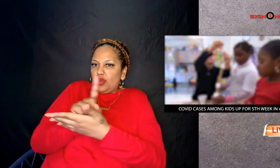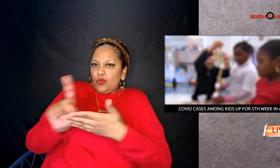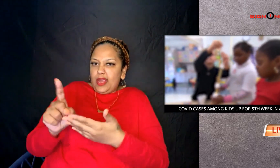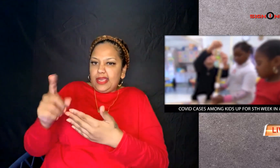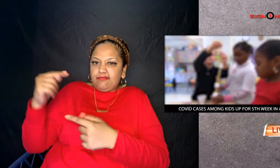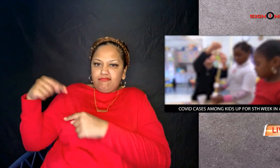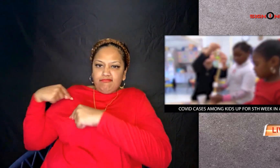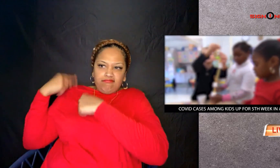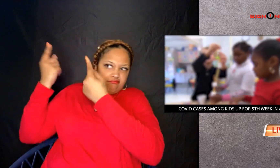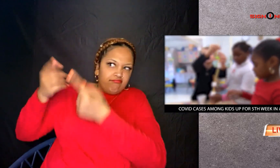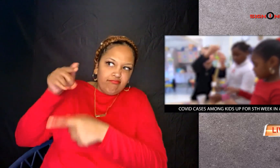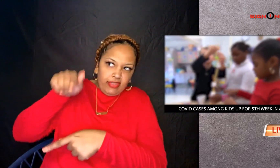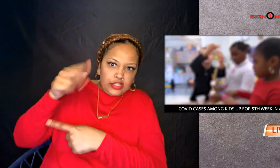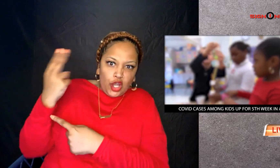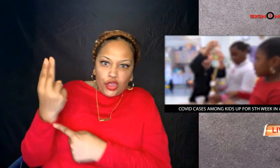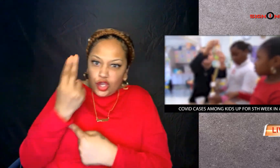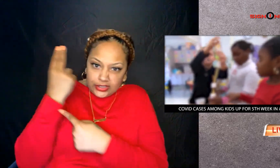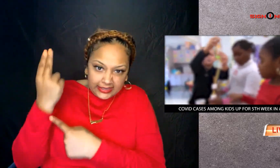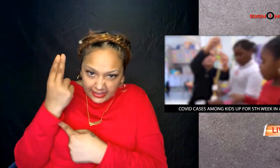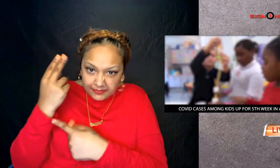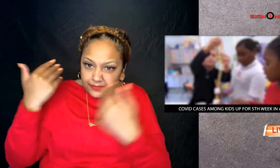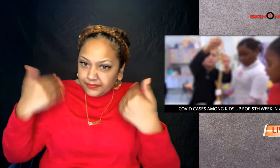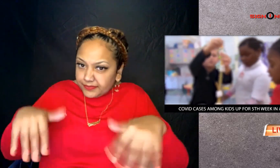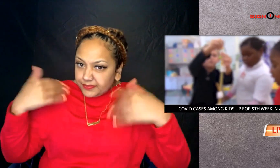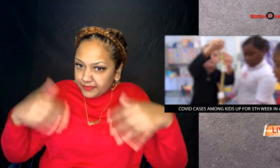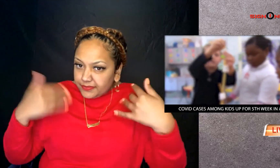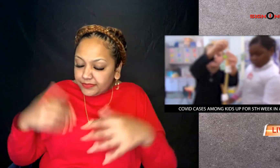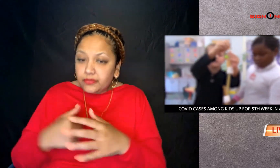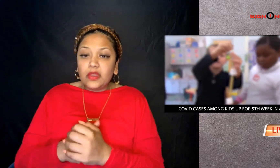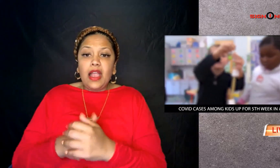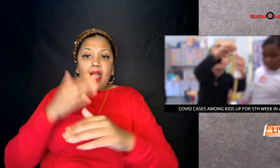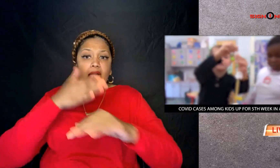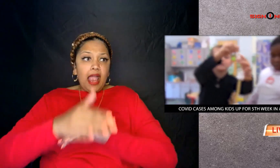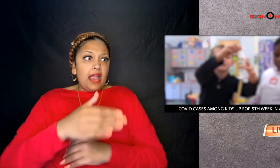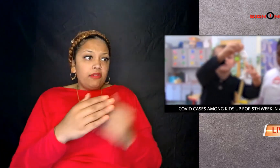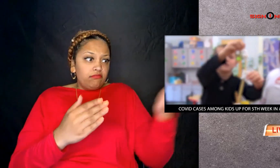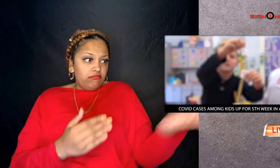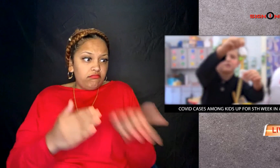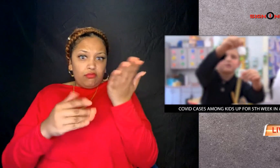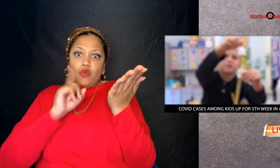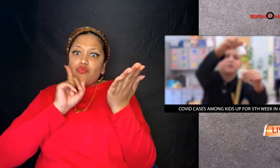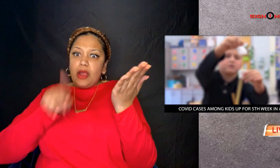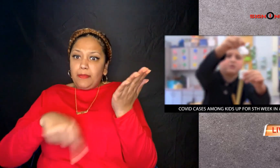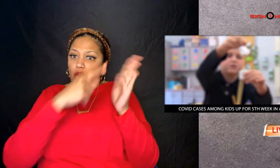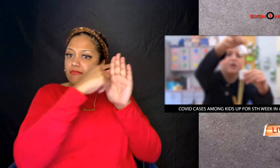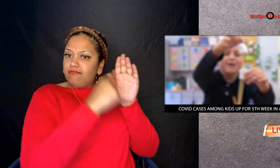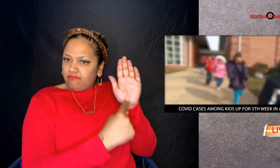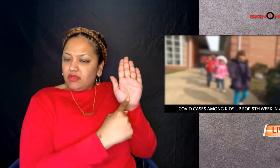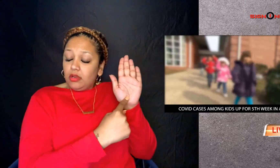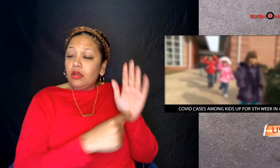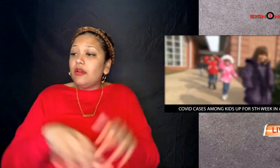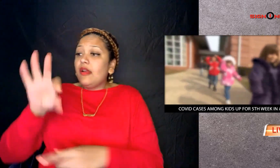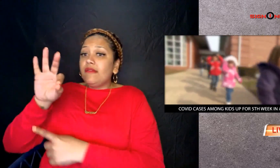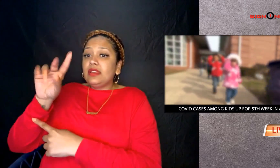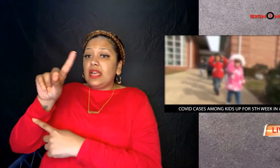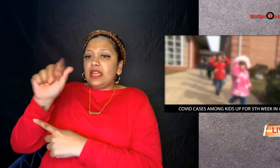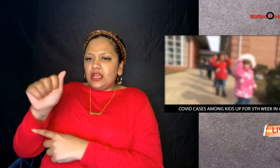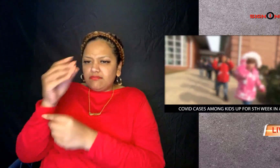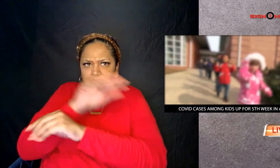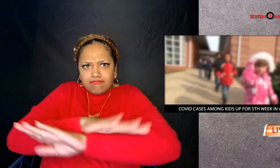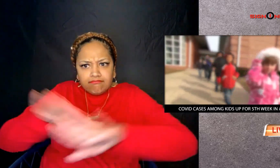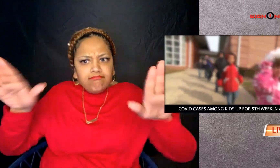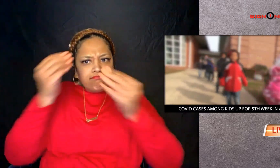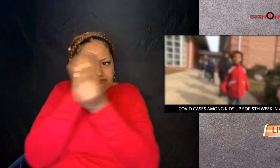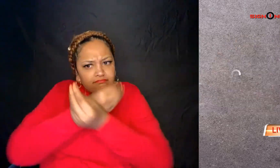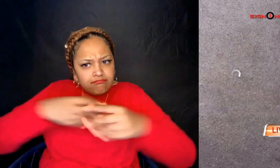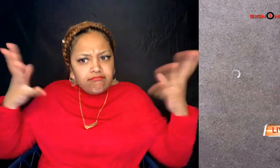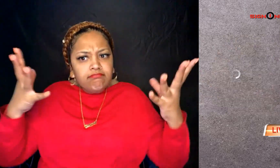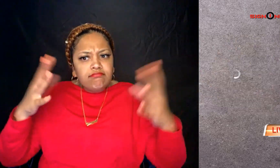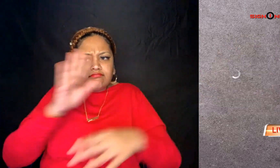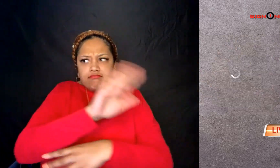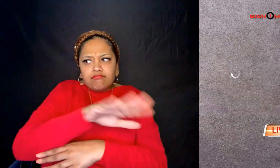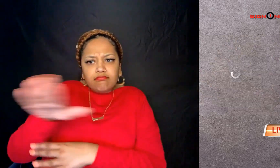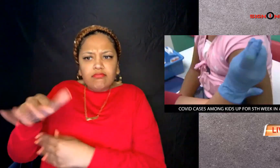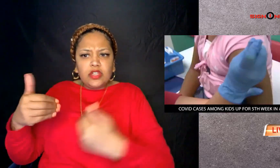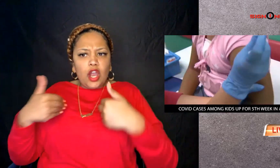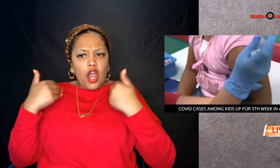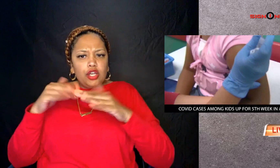positive for the virus in the week ending Thursday after the report came out the FDA